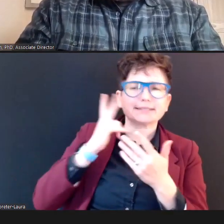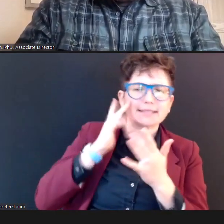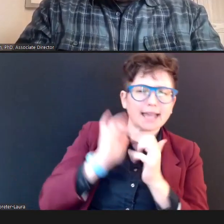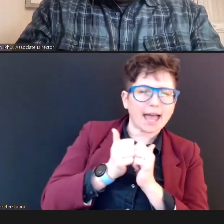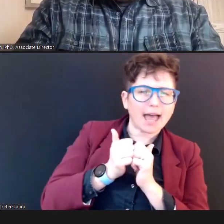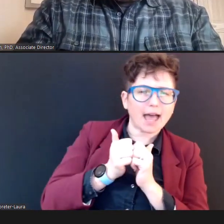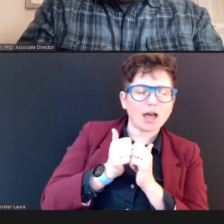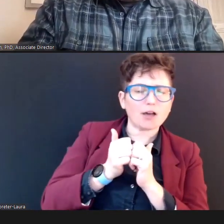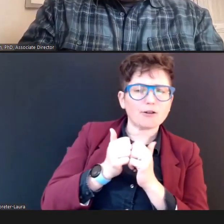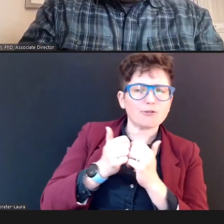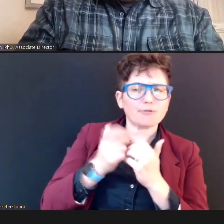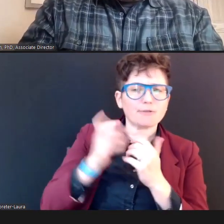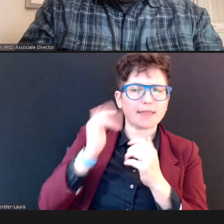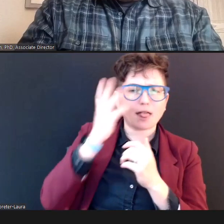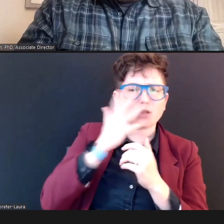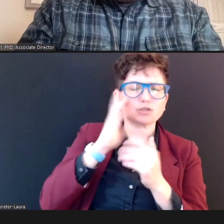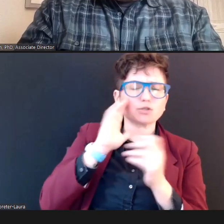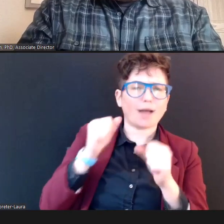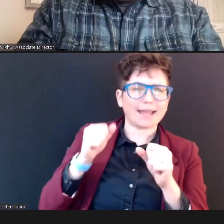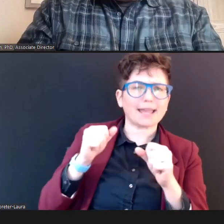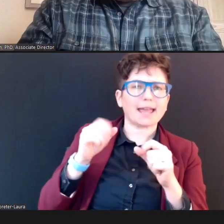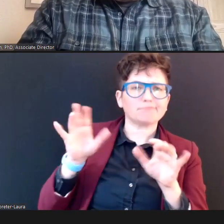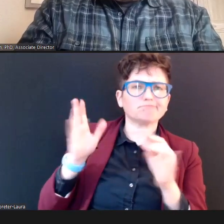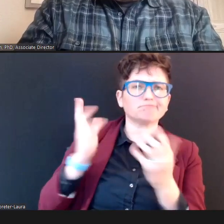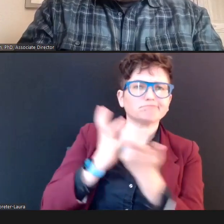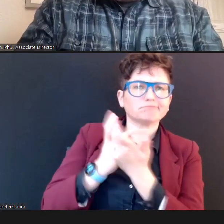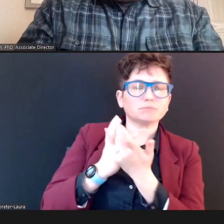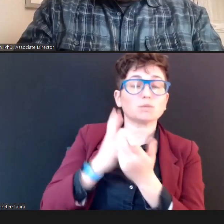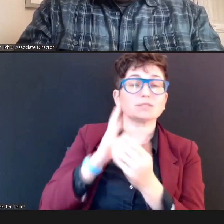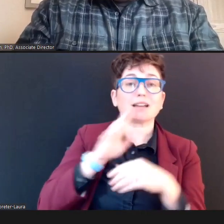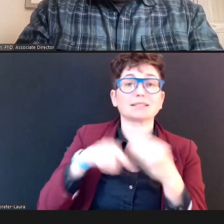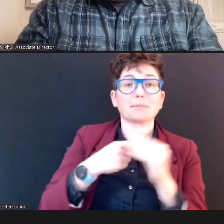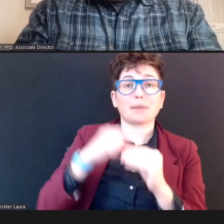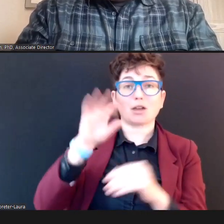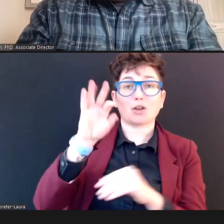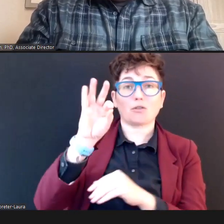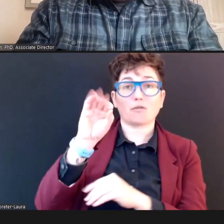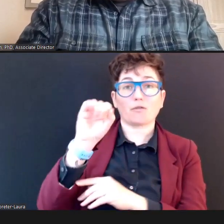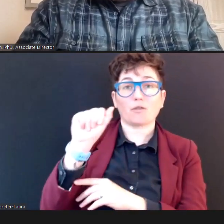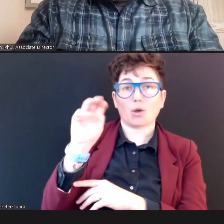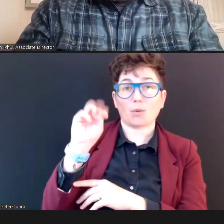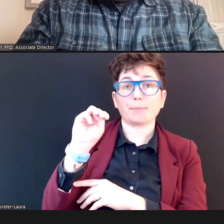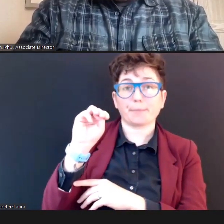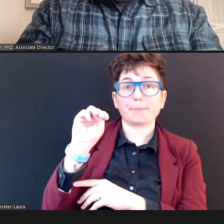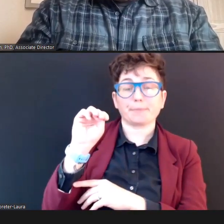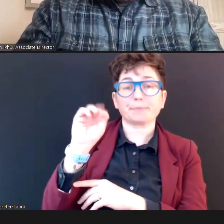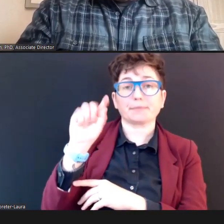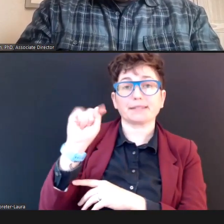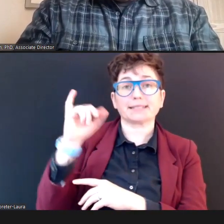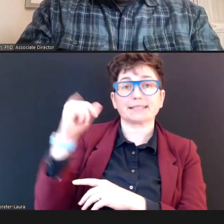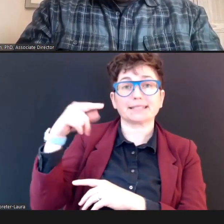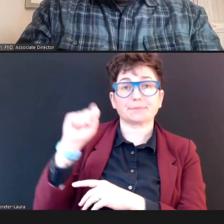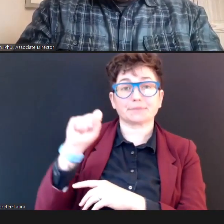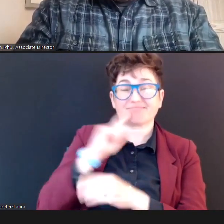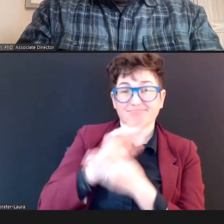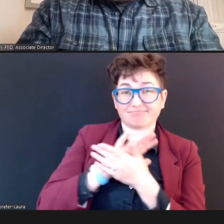looked now we talked about foam tips um